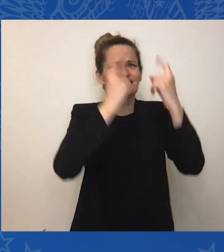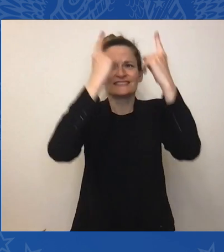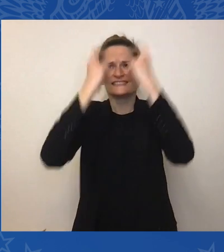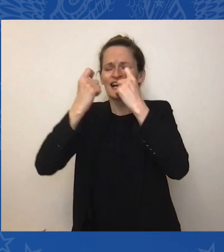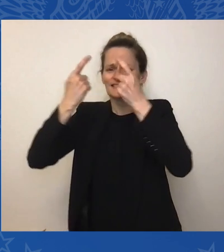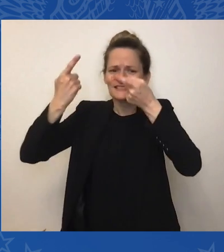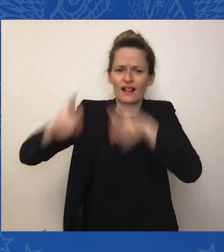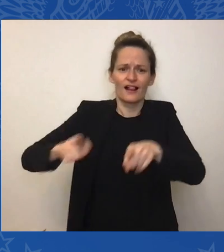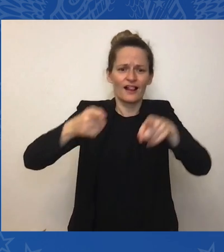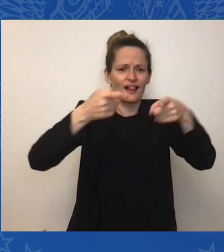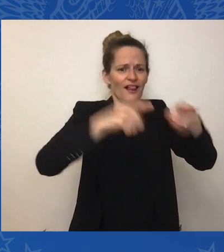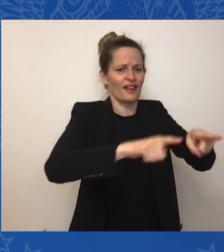a test of history itself.